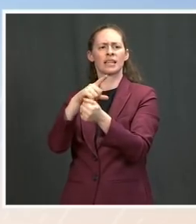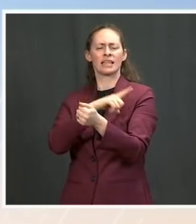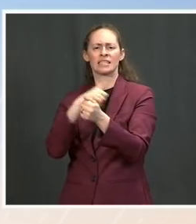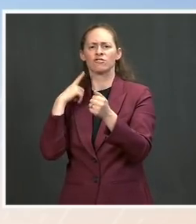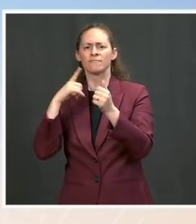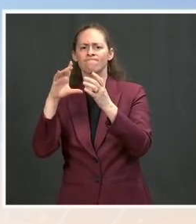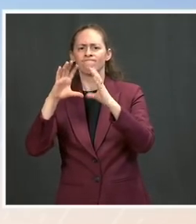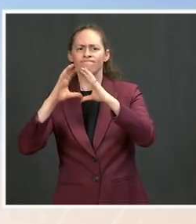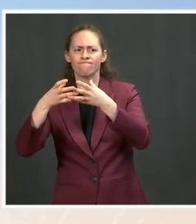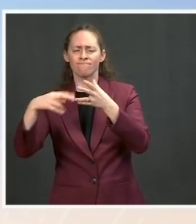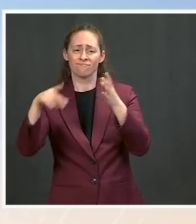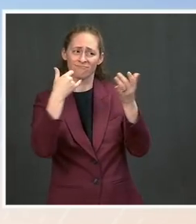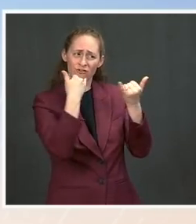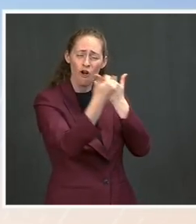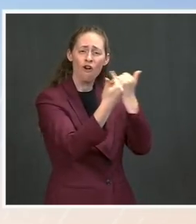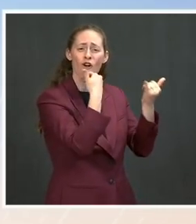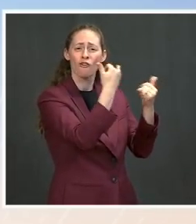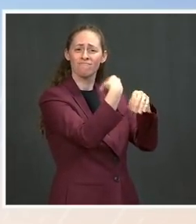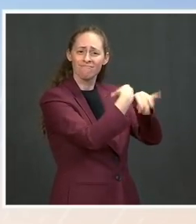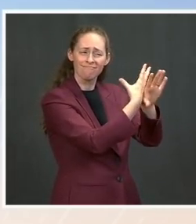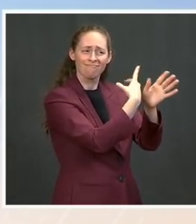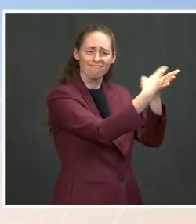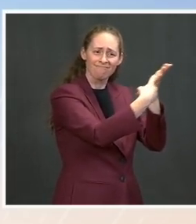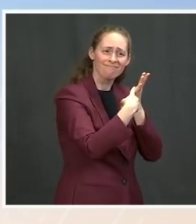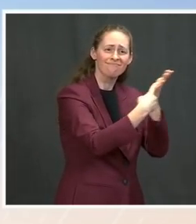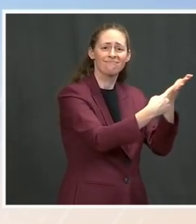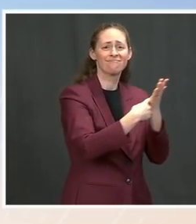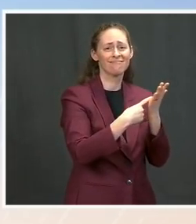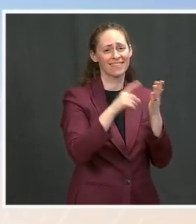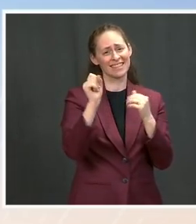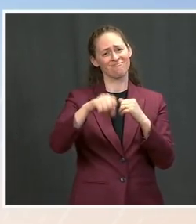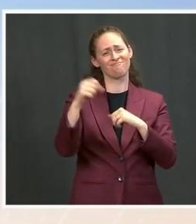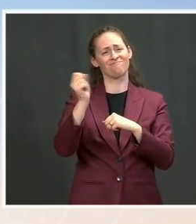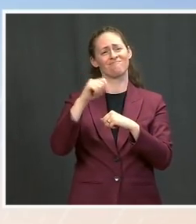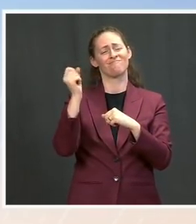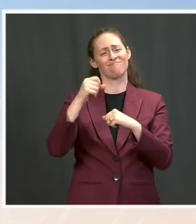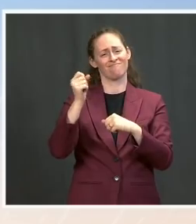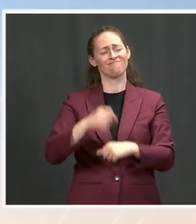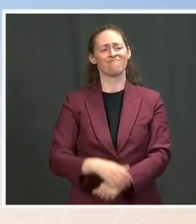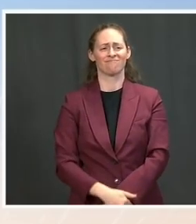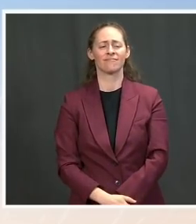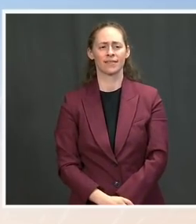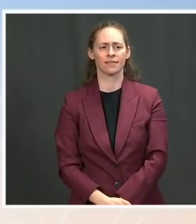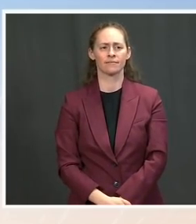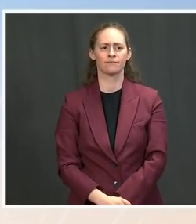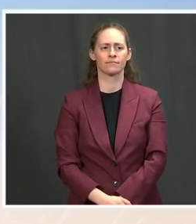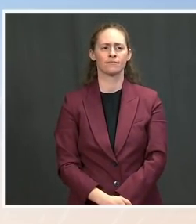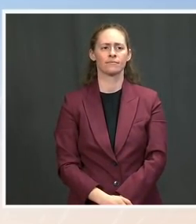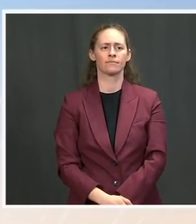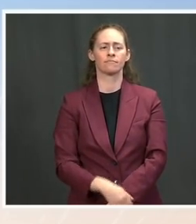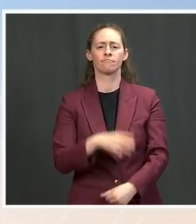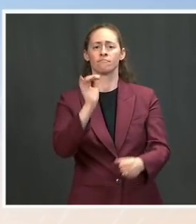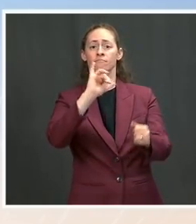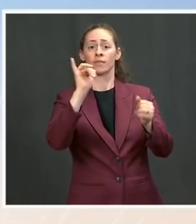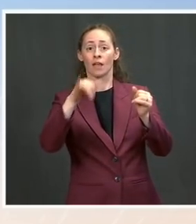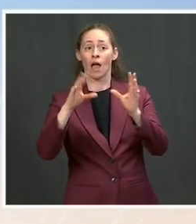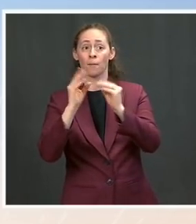This one particular meeting is related to a counterproposal that Senator Capito made,